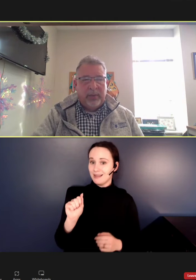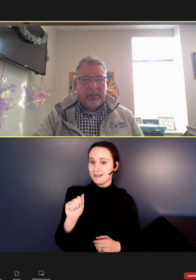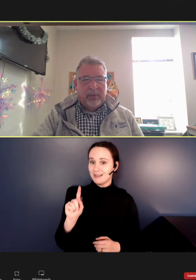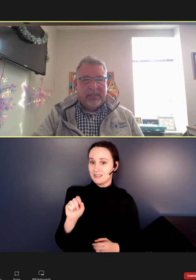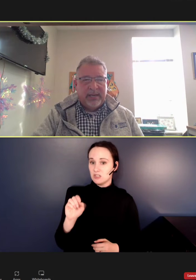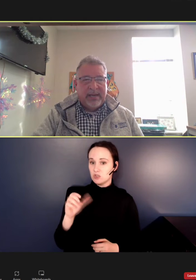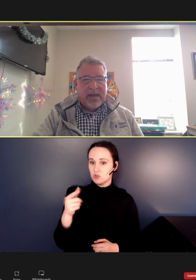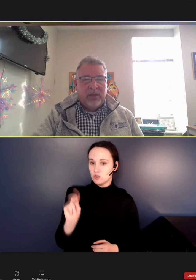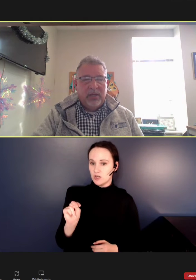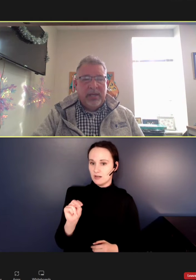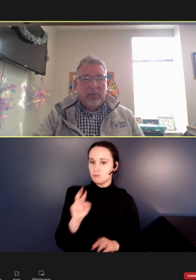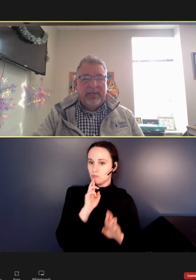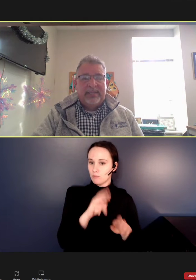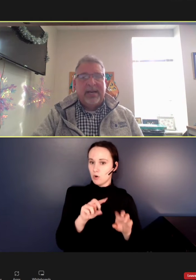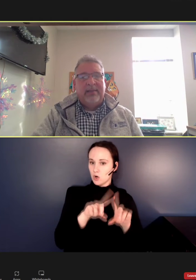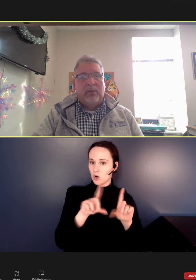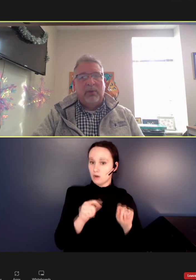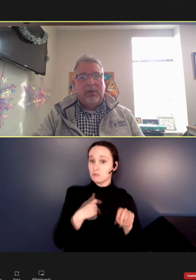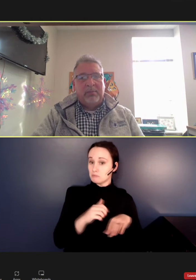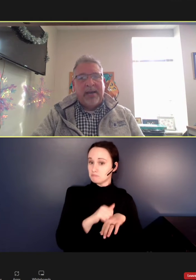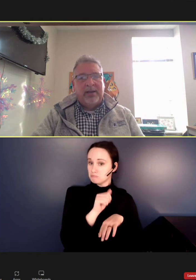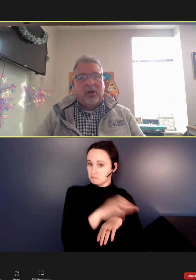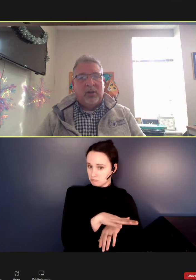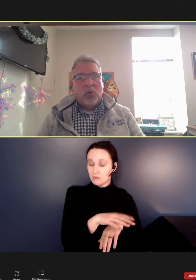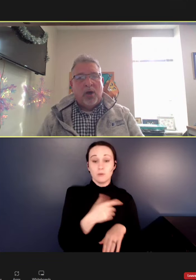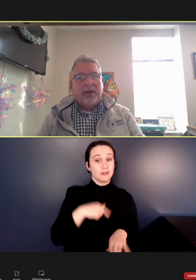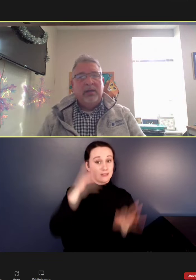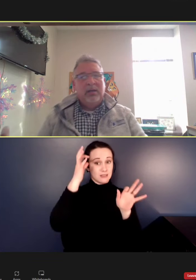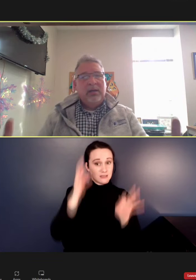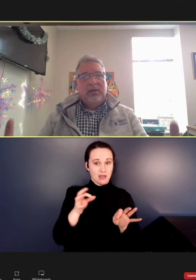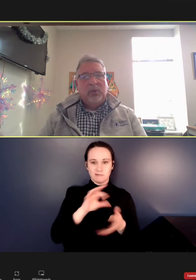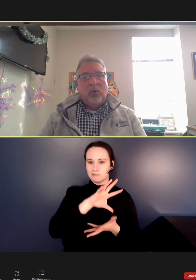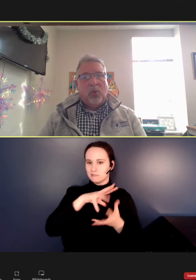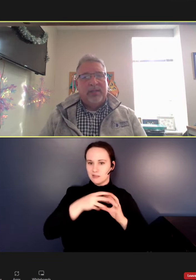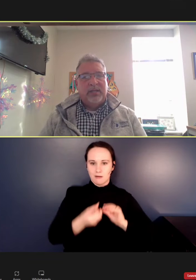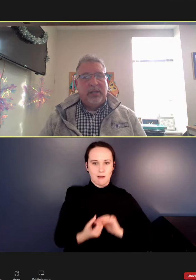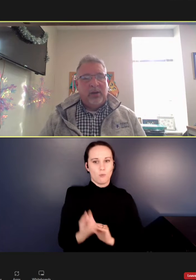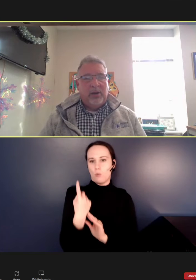that we were sending out. And we decided that we would combine it all in one, do it once a year,